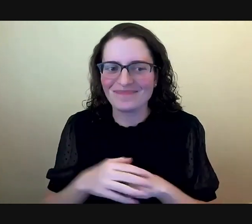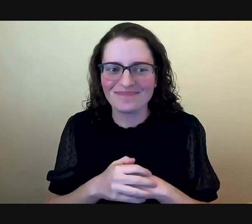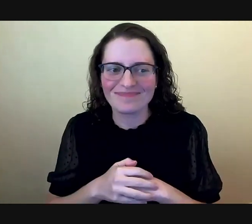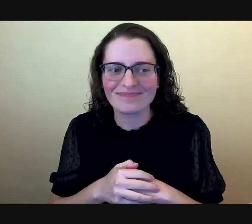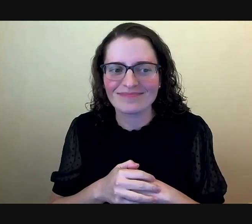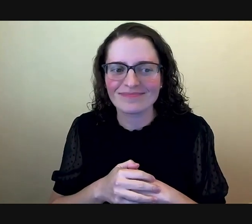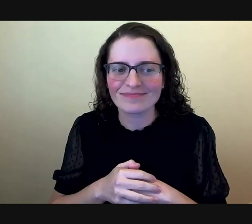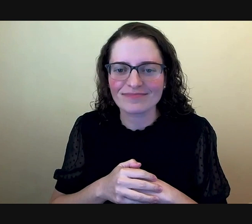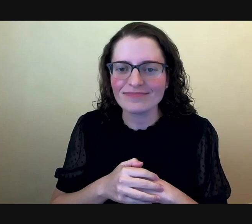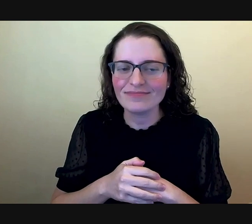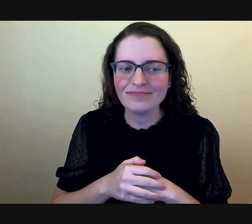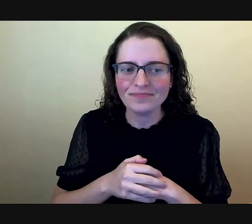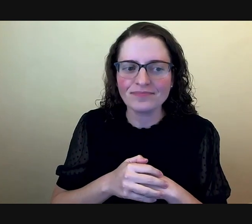Next slide. We have our title for today.